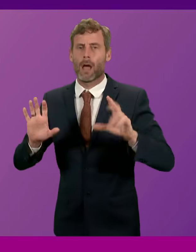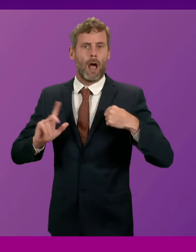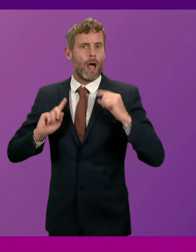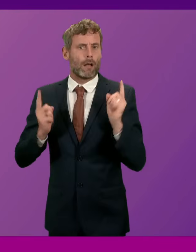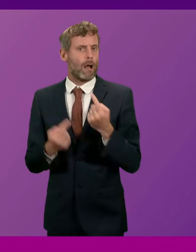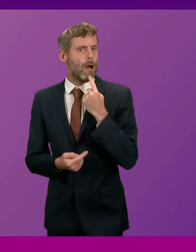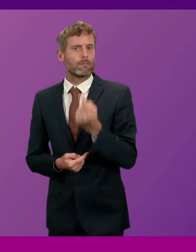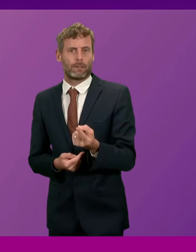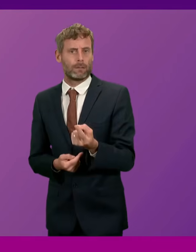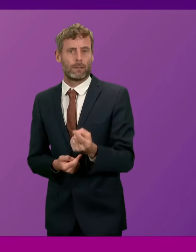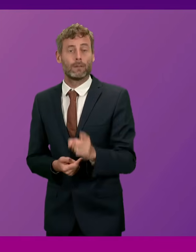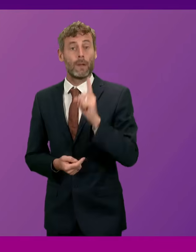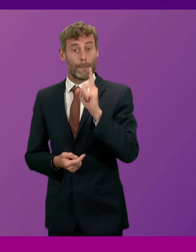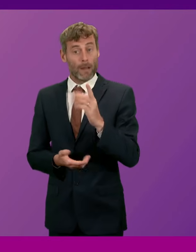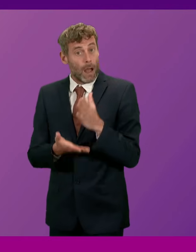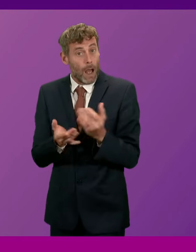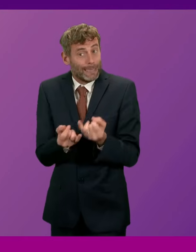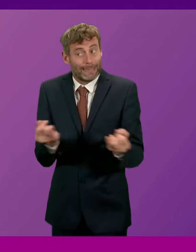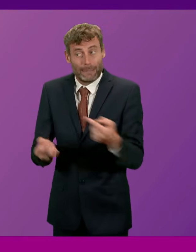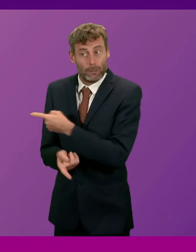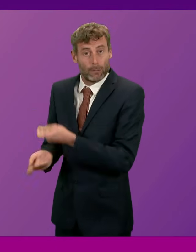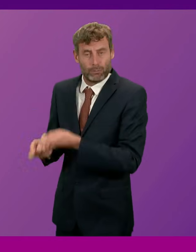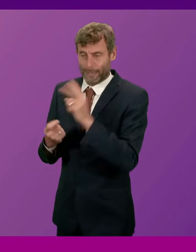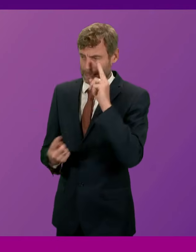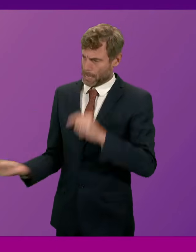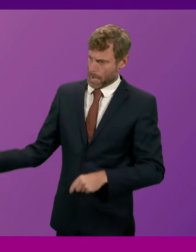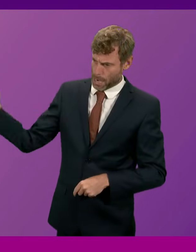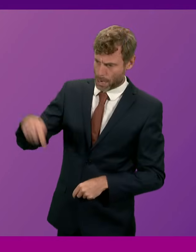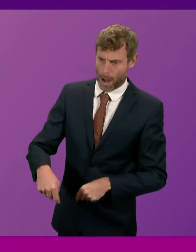I understand the seriousness of the point that Mr Greer puts to me on that important question.